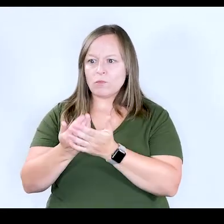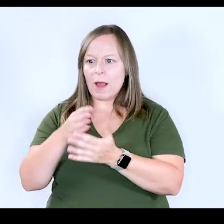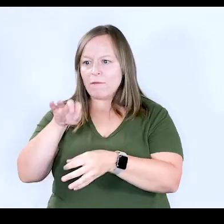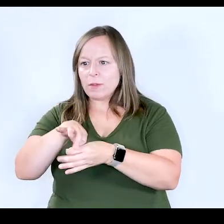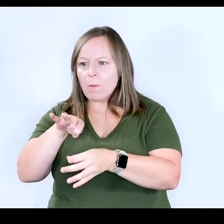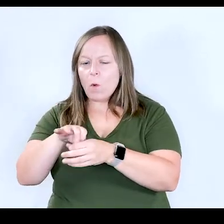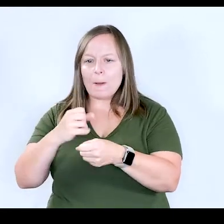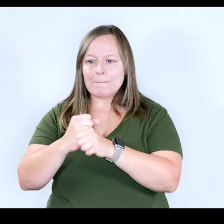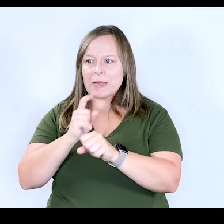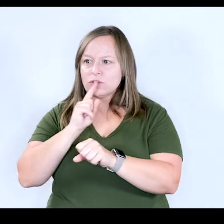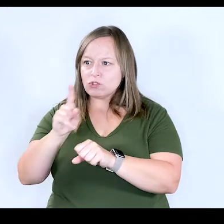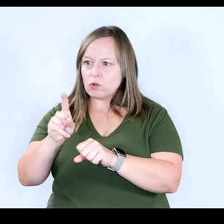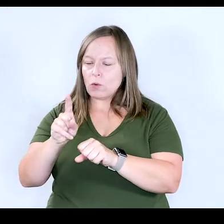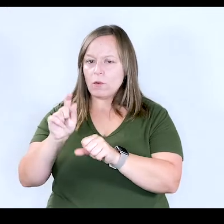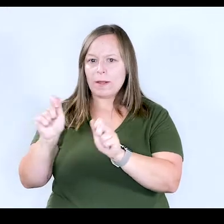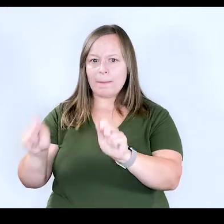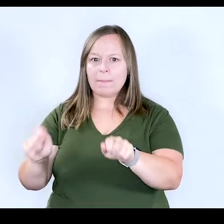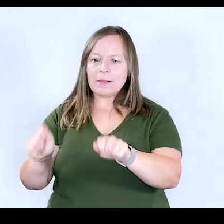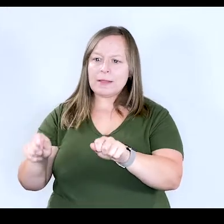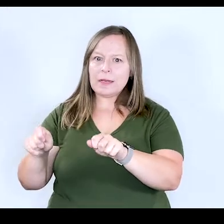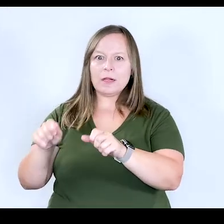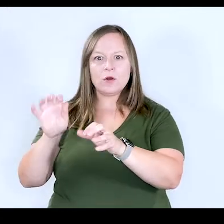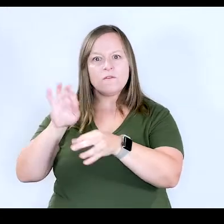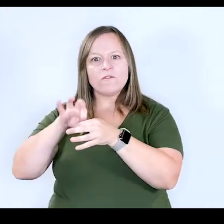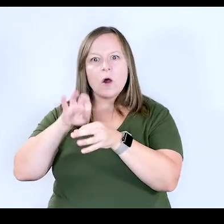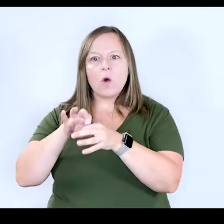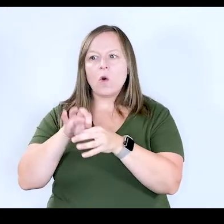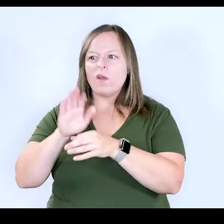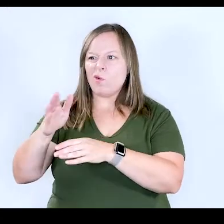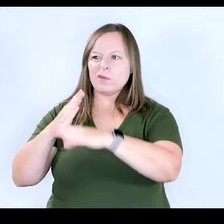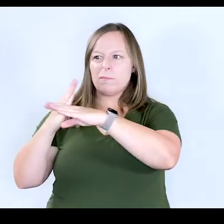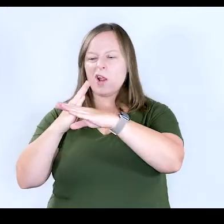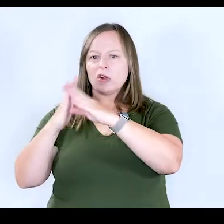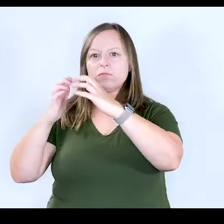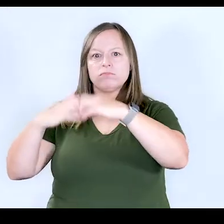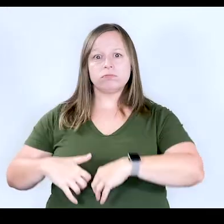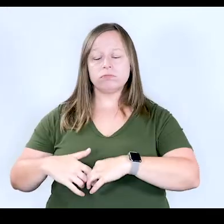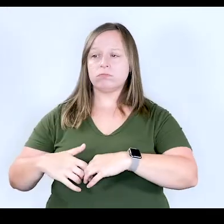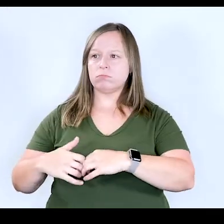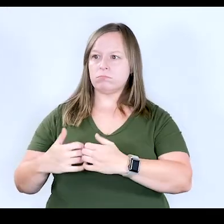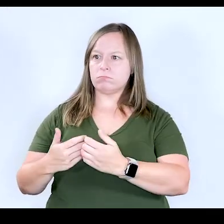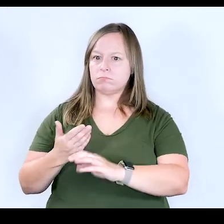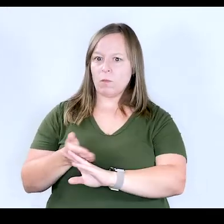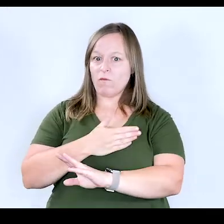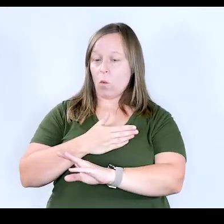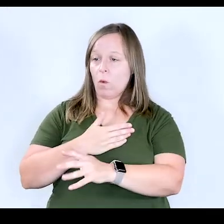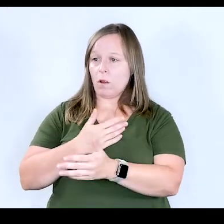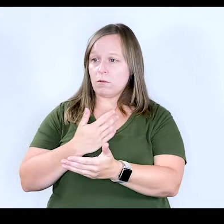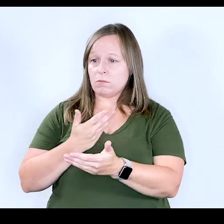or to ensure that they have the ability to vote and that those barriers are mitigated in a way